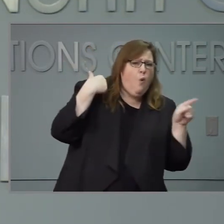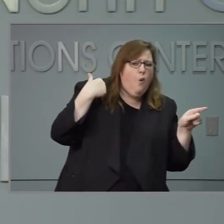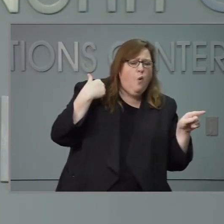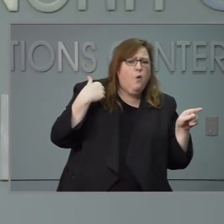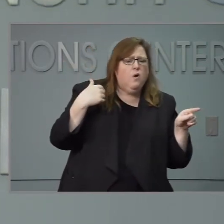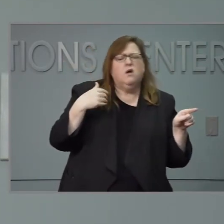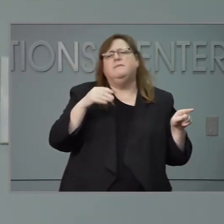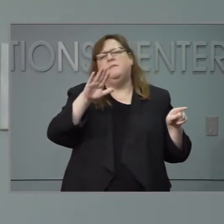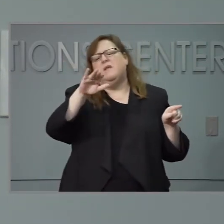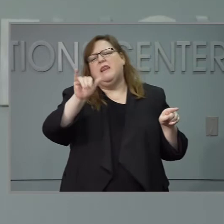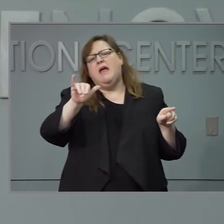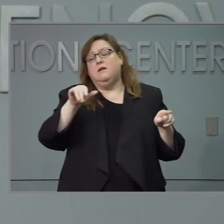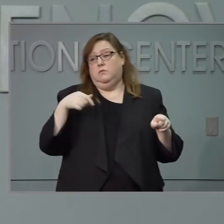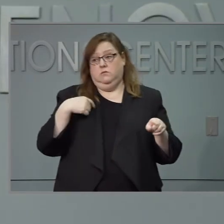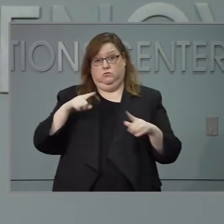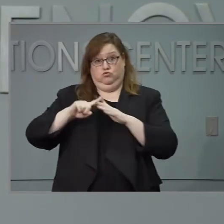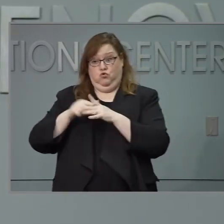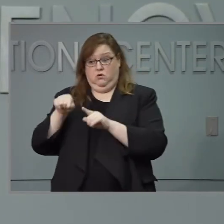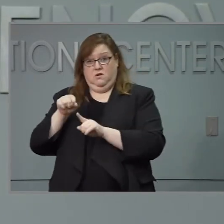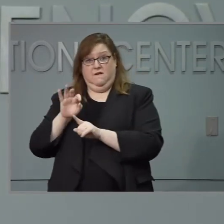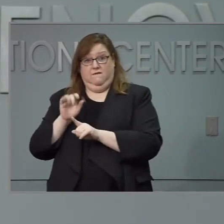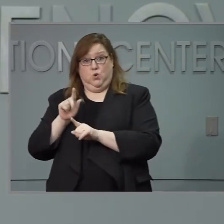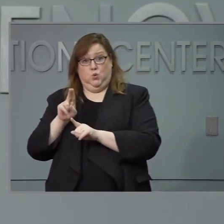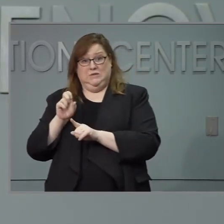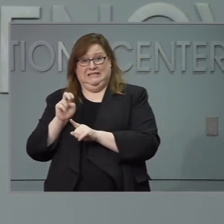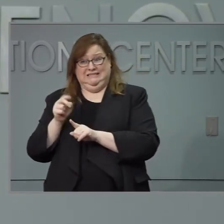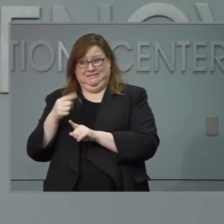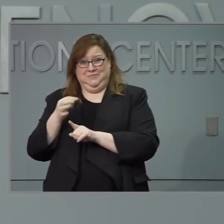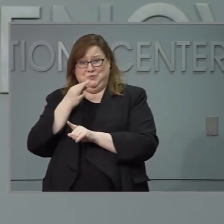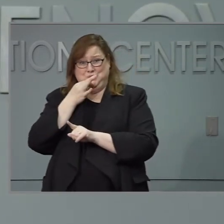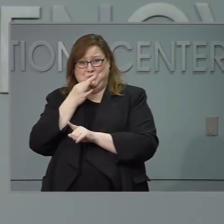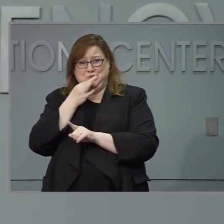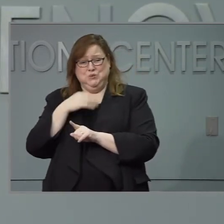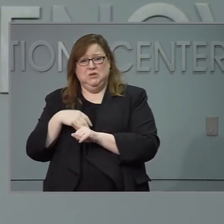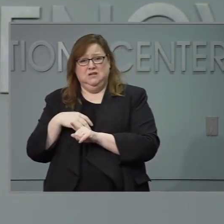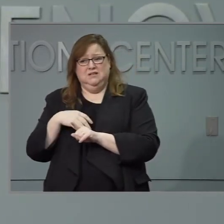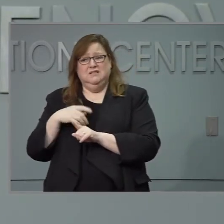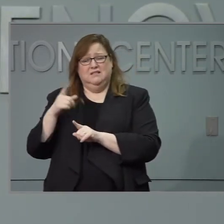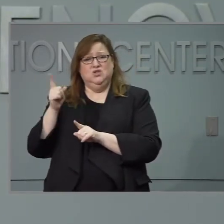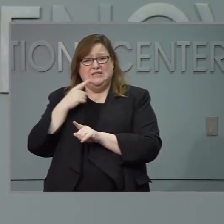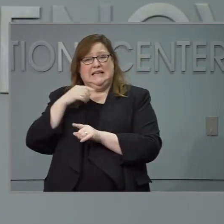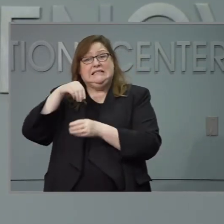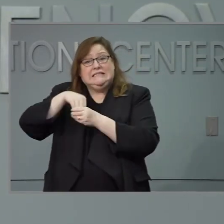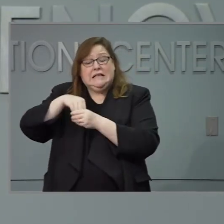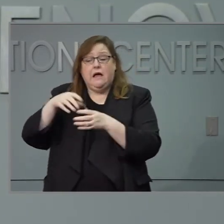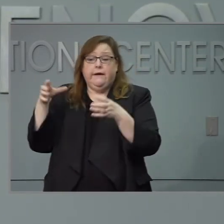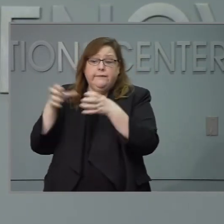PERO TENEMOS QUE MEJORAR Y A PROBAR EL BONO.